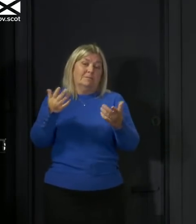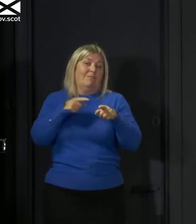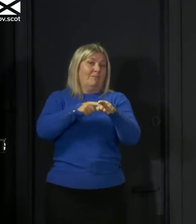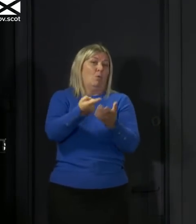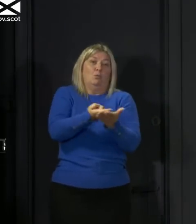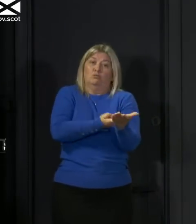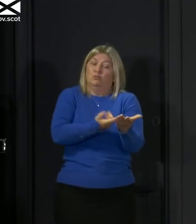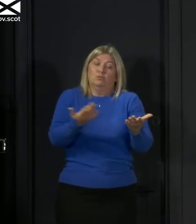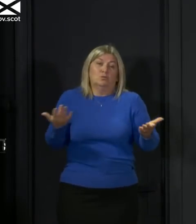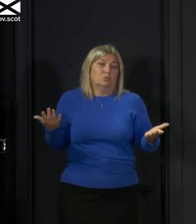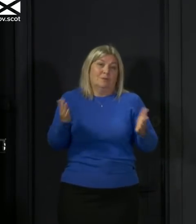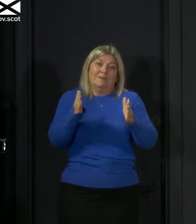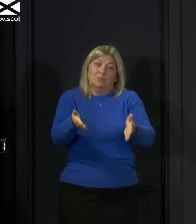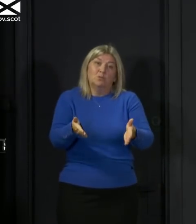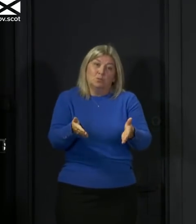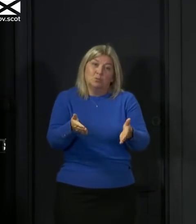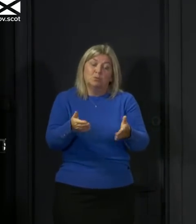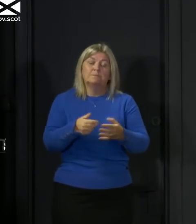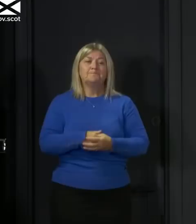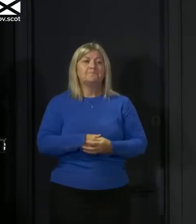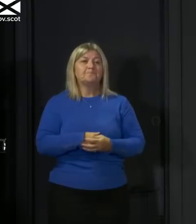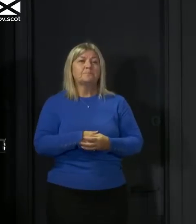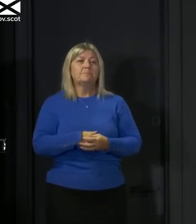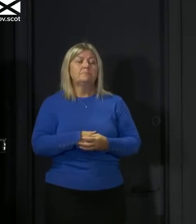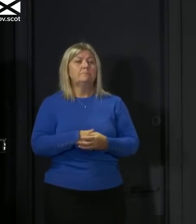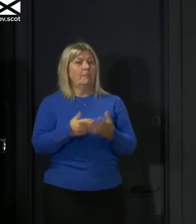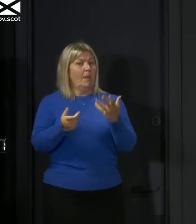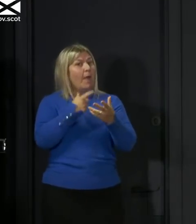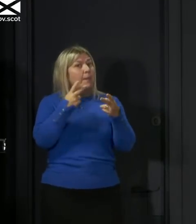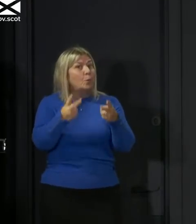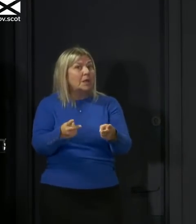There are of course other steps we should all also be taking to reduce our chances